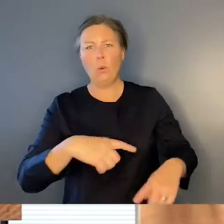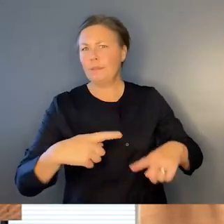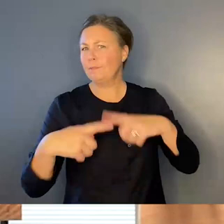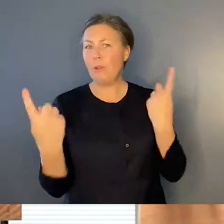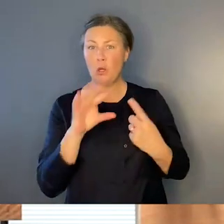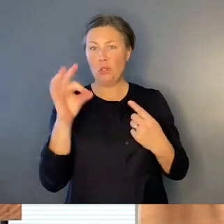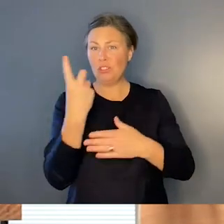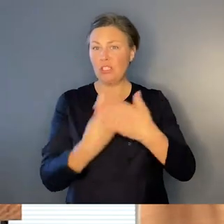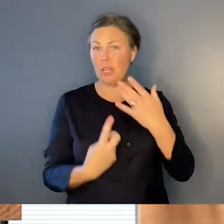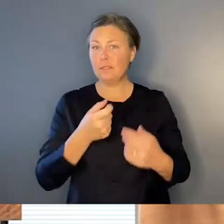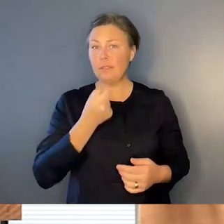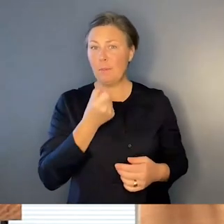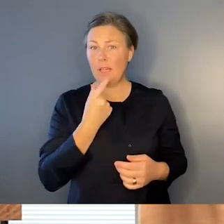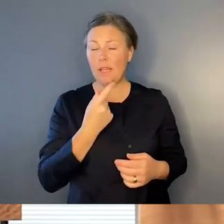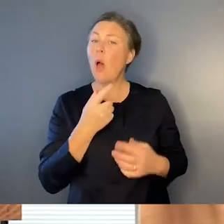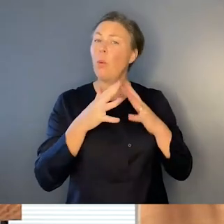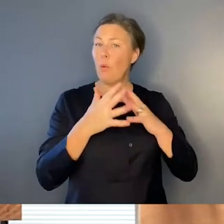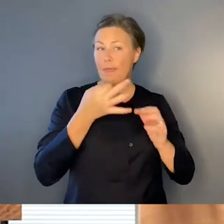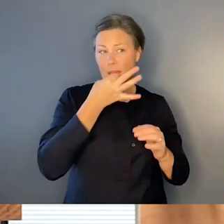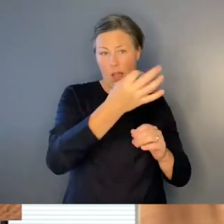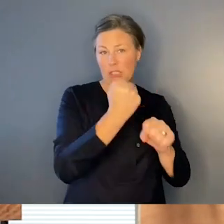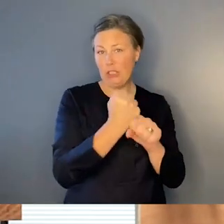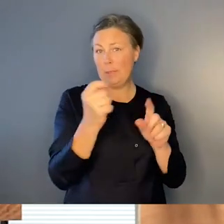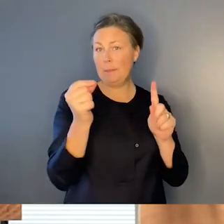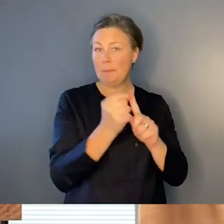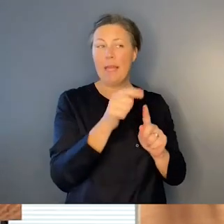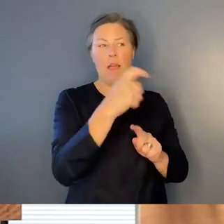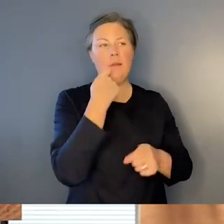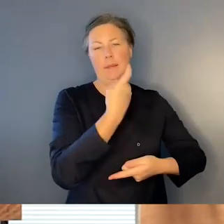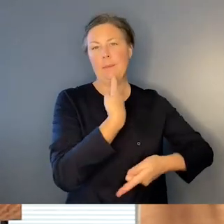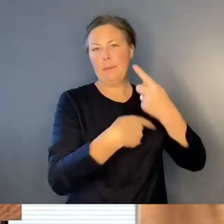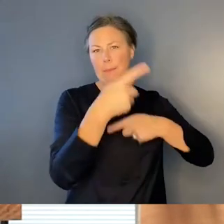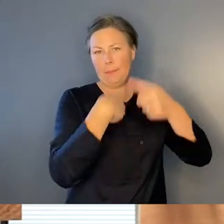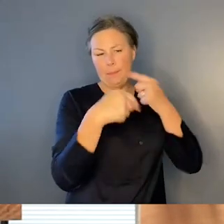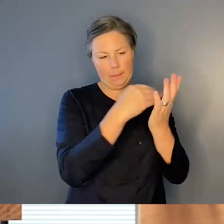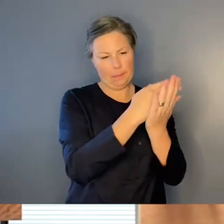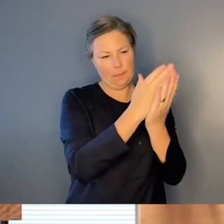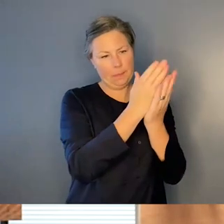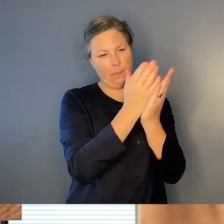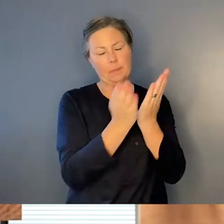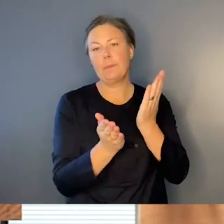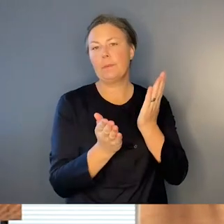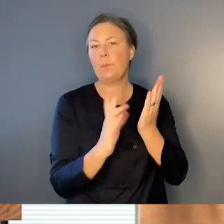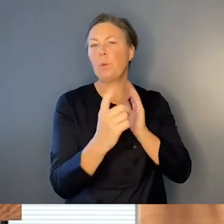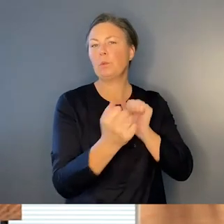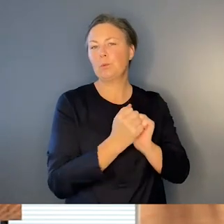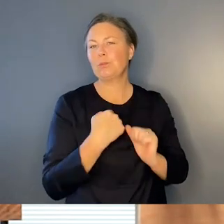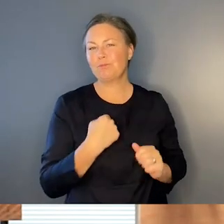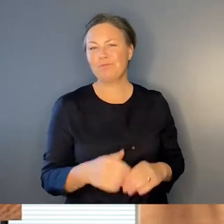A whole range of things that you can do. But the your GP or the person prescribing a therapy will talk to you about what is the best option.